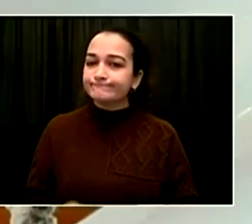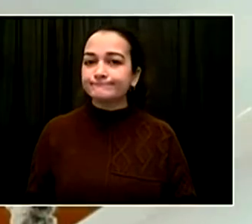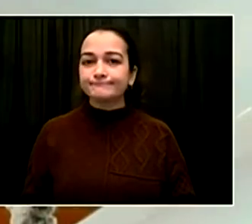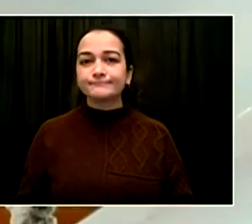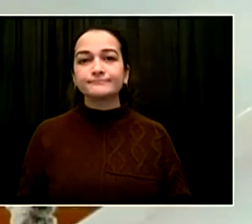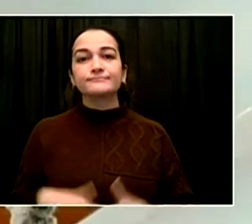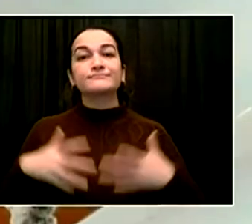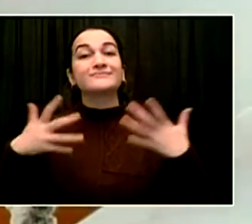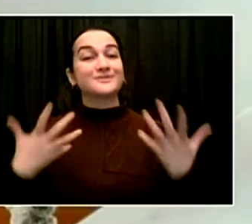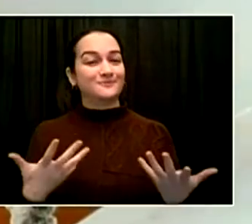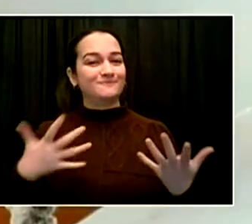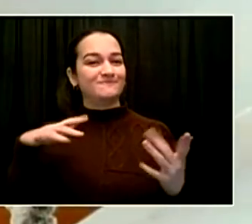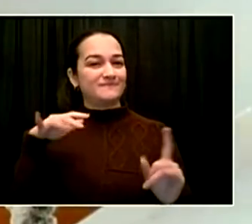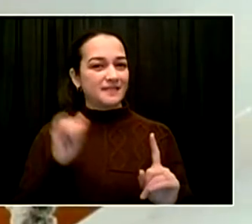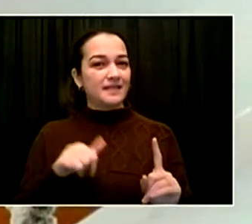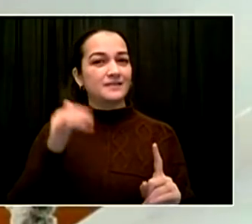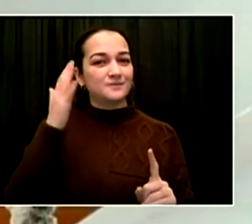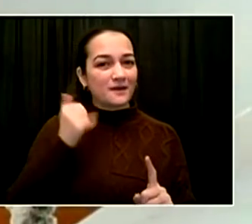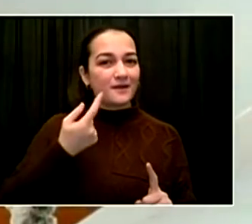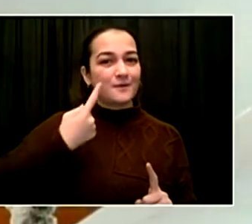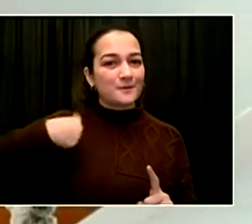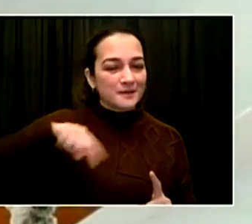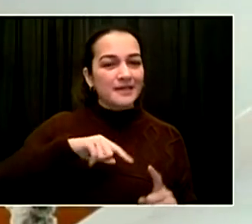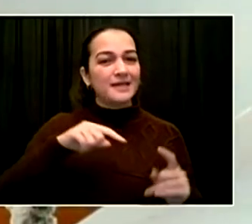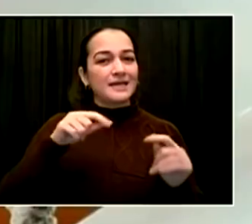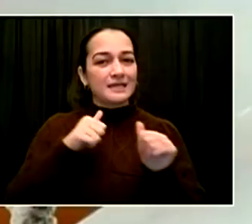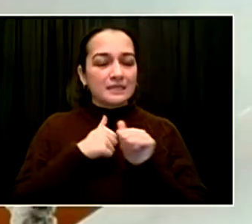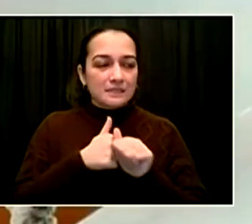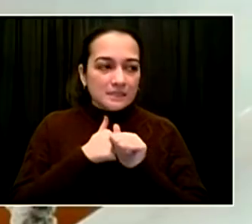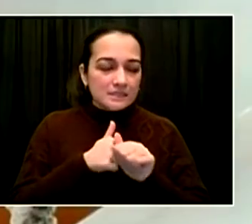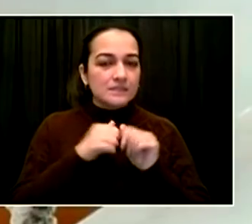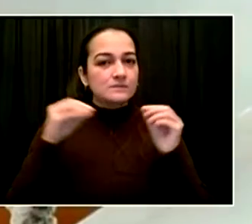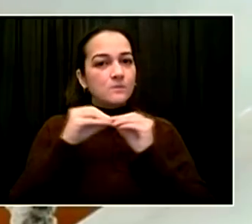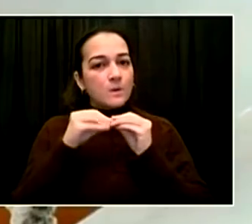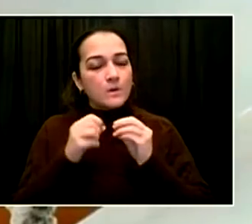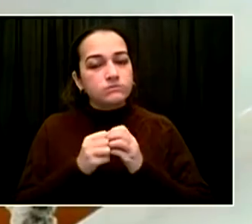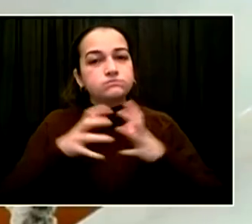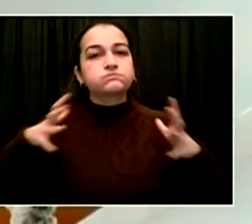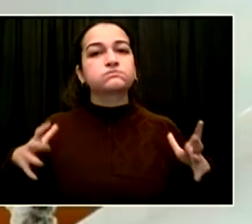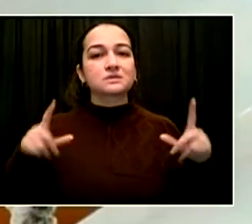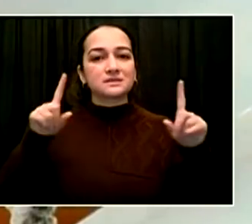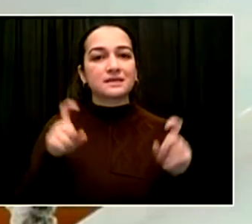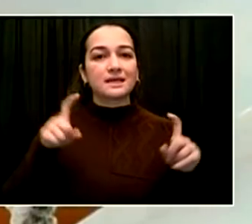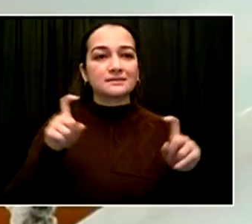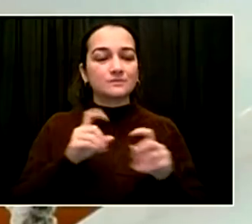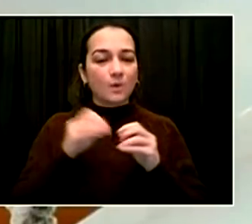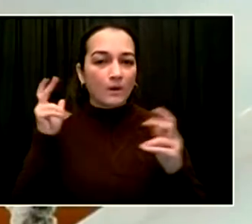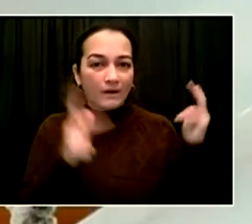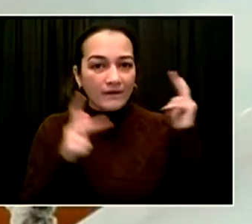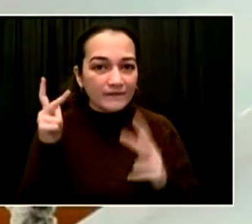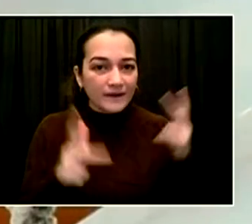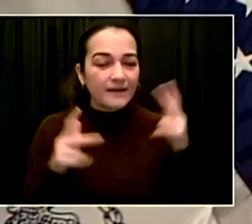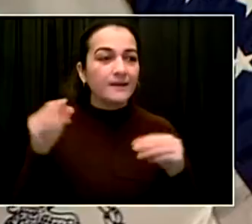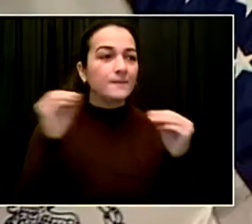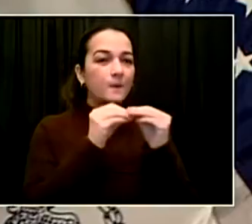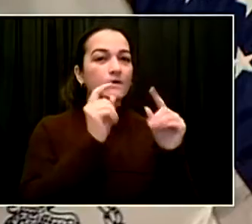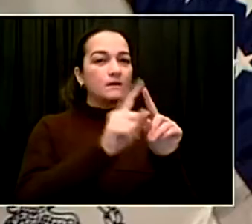WE EXIST TO SERVE AND THAT'S WHY WE'RE BUILDING OUR CAPACITY THIS WEEK THROUGH MORE MOBILE